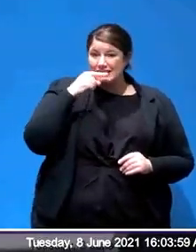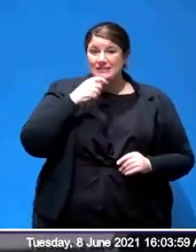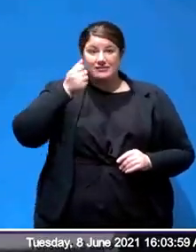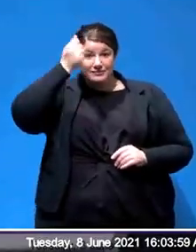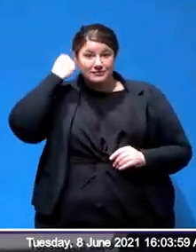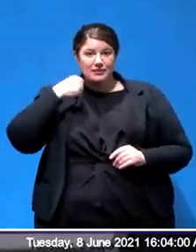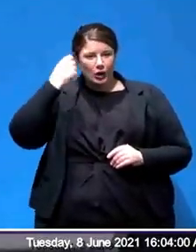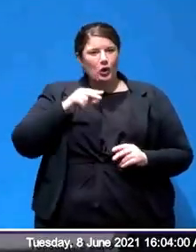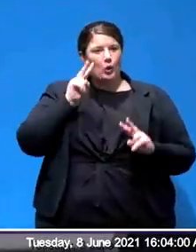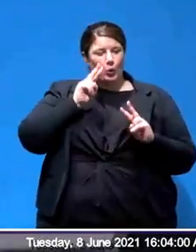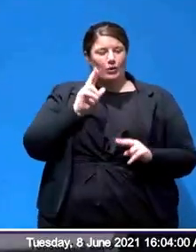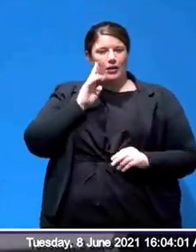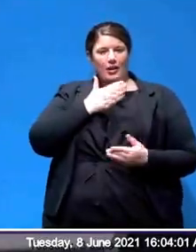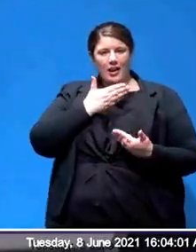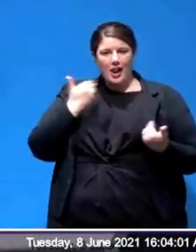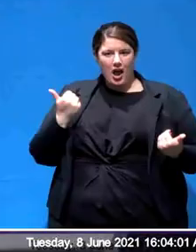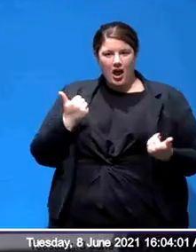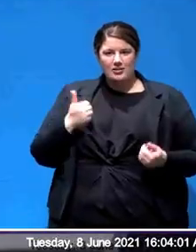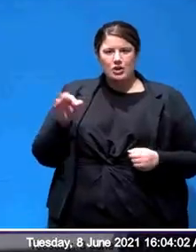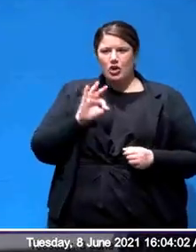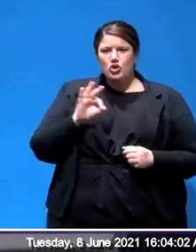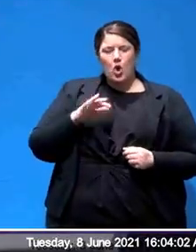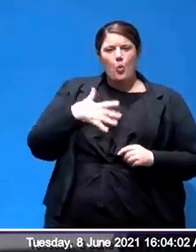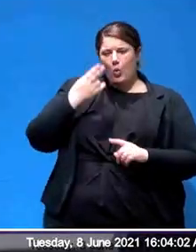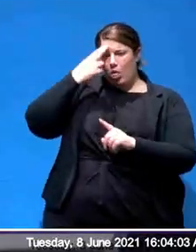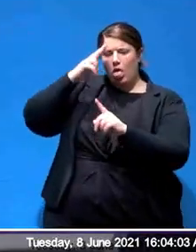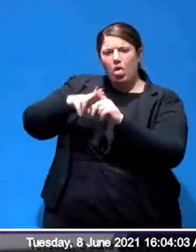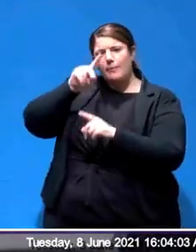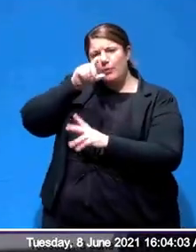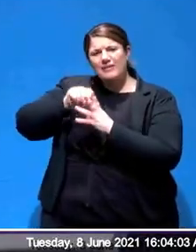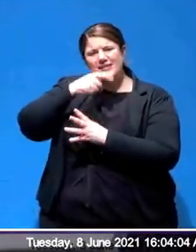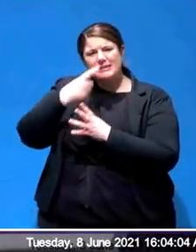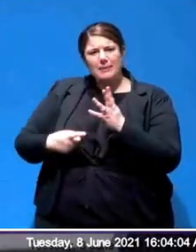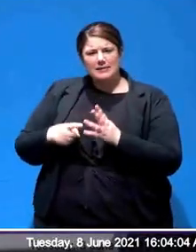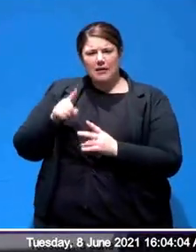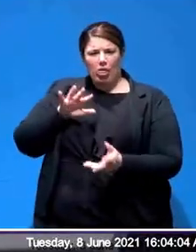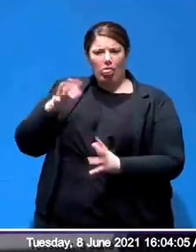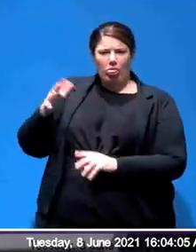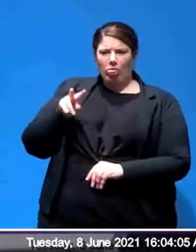looking nice and being presented how they want to present to the community. So I talk to all of the new staff ---